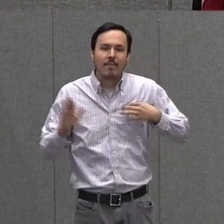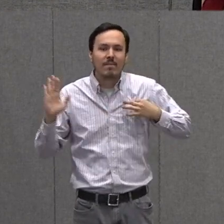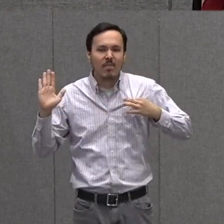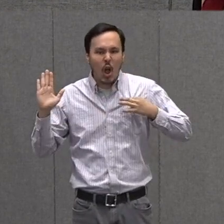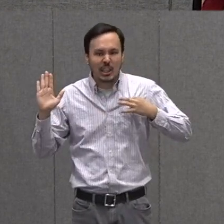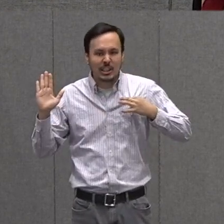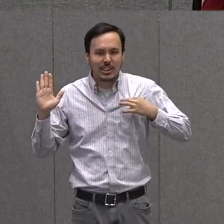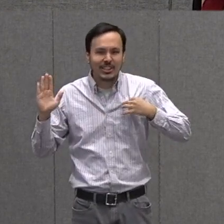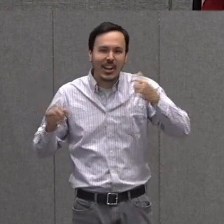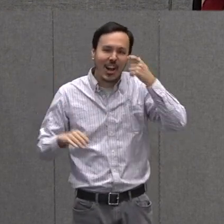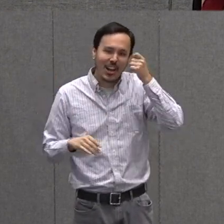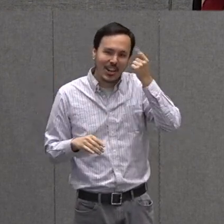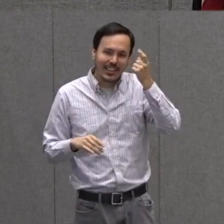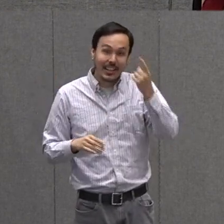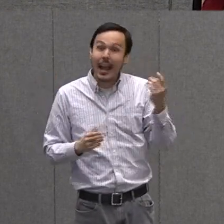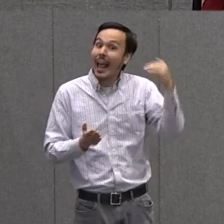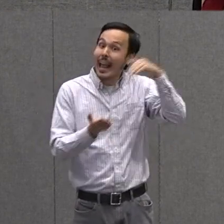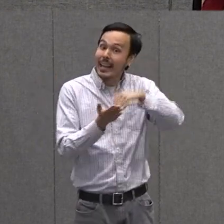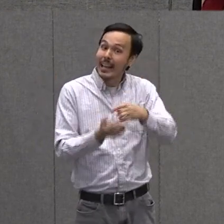Say volunteer one more time.